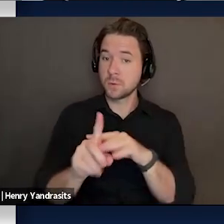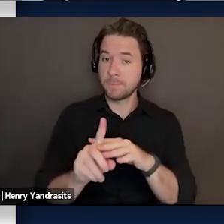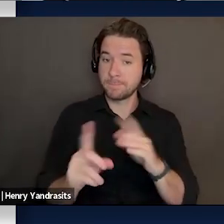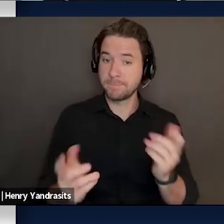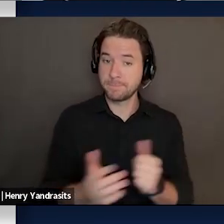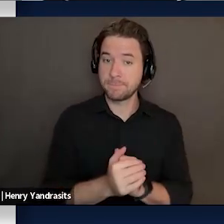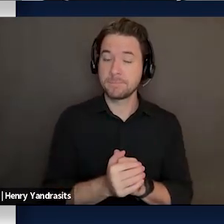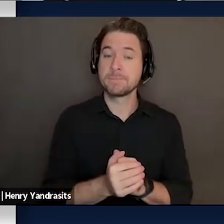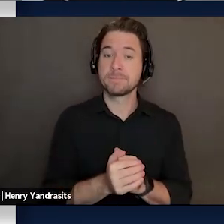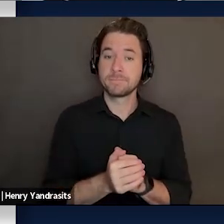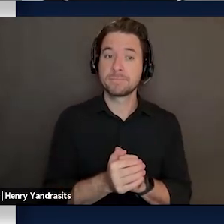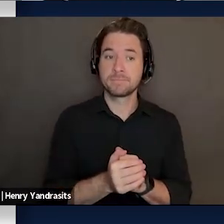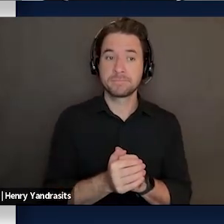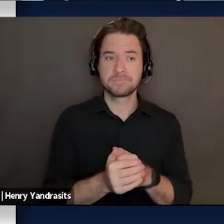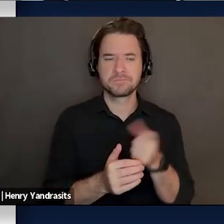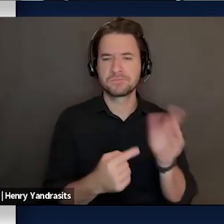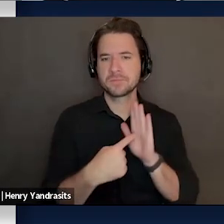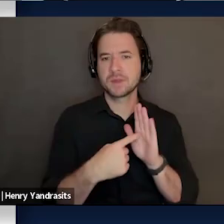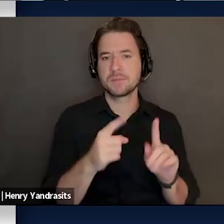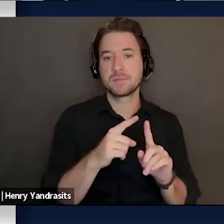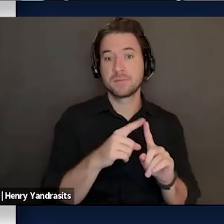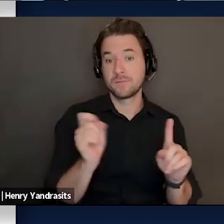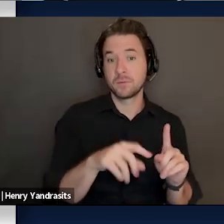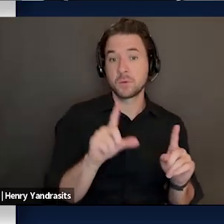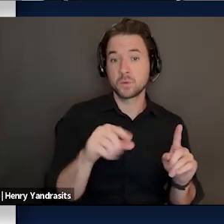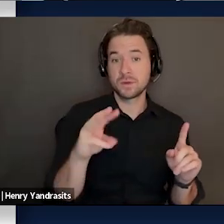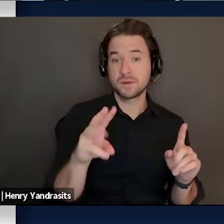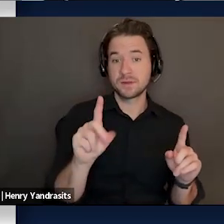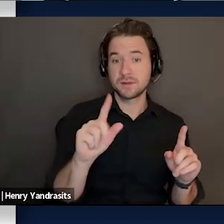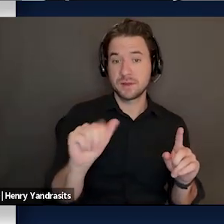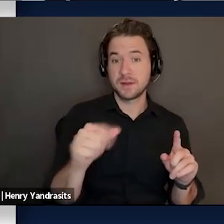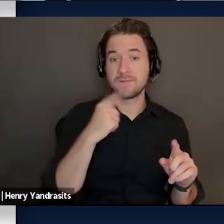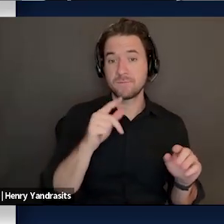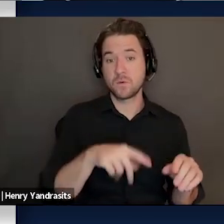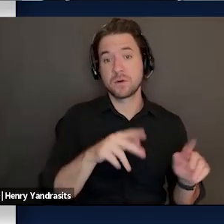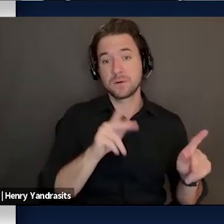For this example, according to 2016 data of individuals aged.